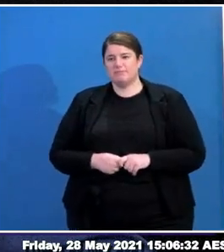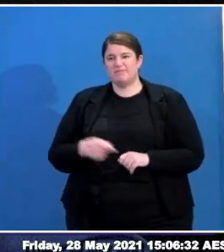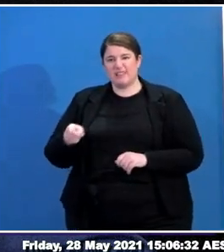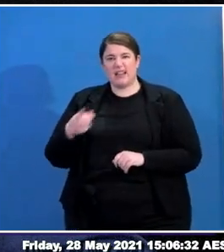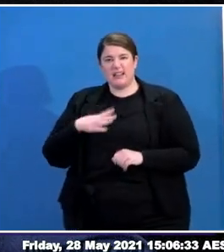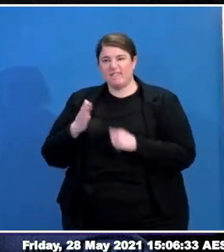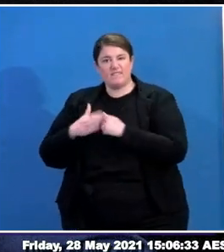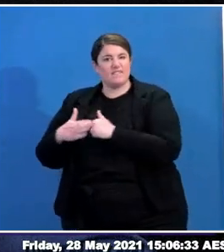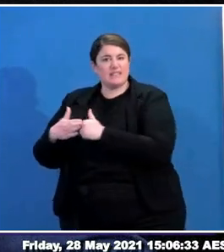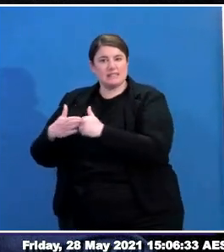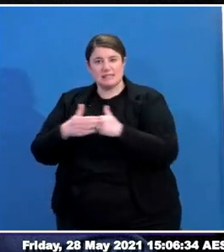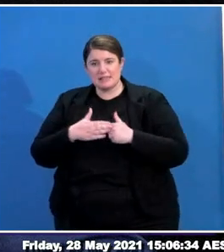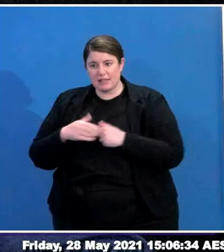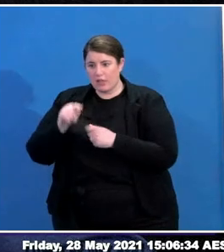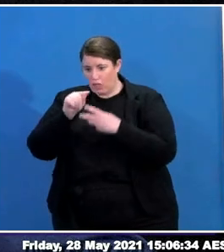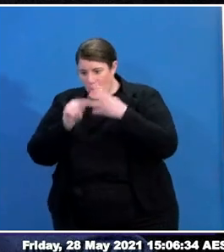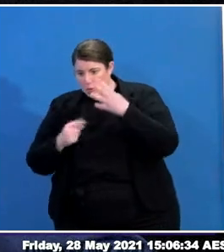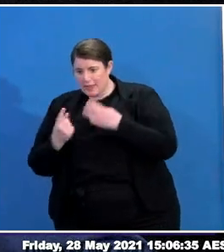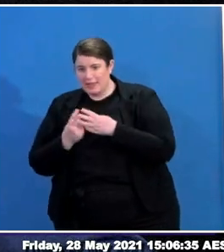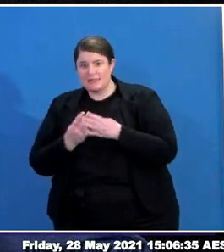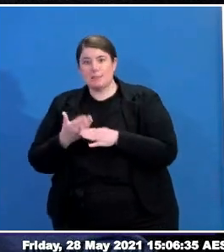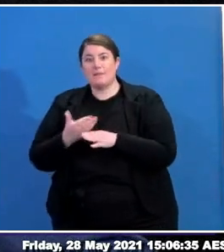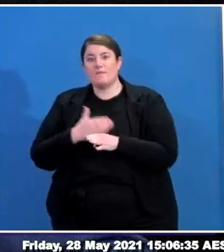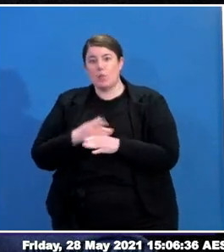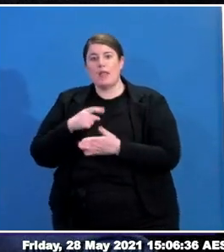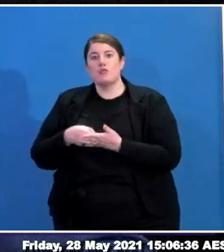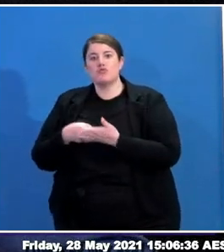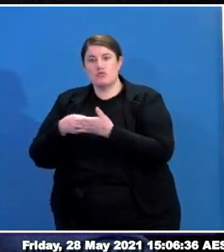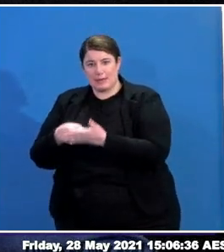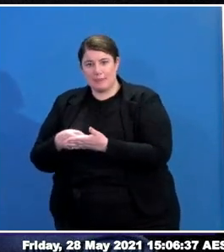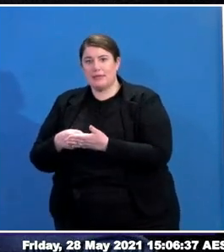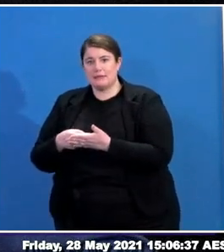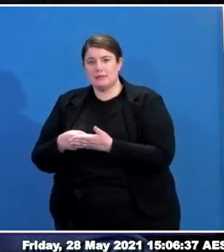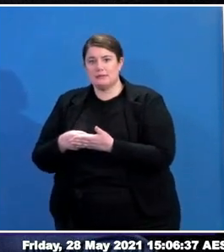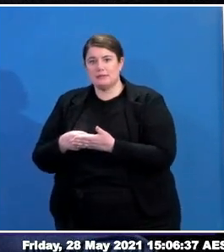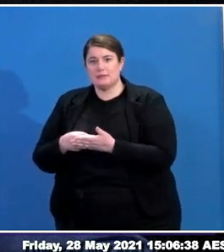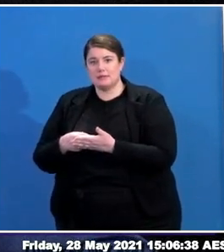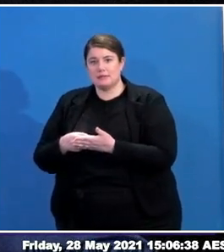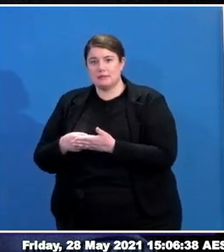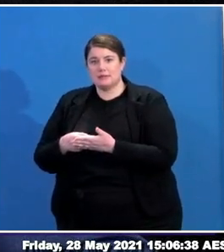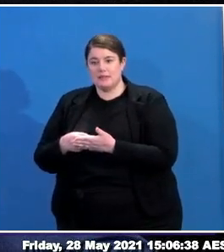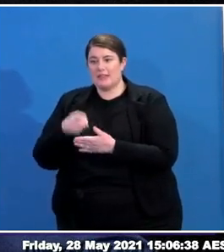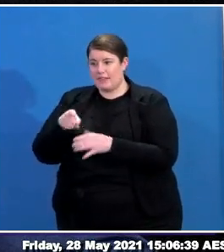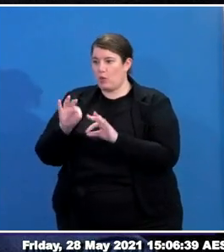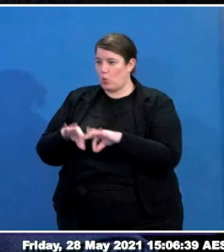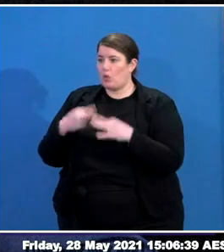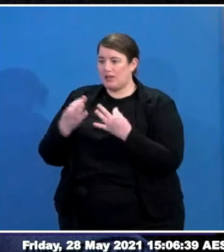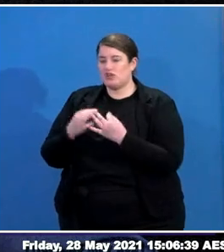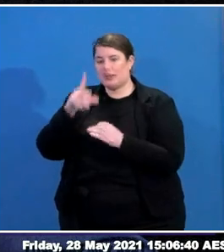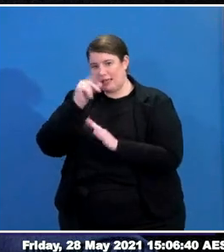be taken before they could recommend that the agency was suitable, that the provider was suitable to be registered.